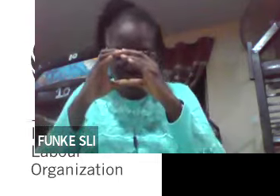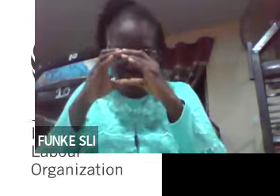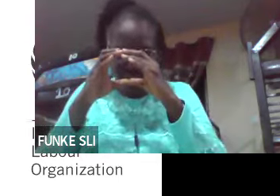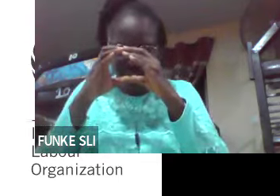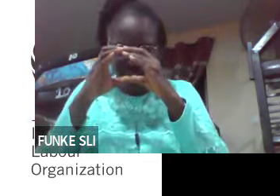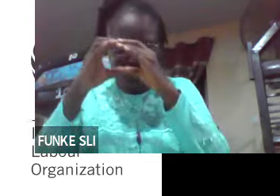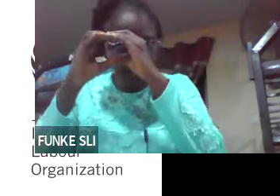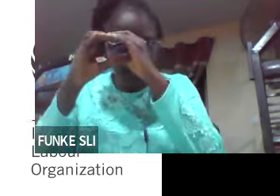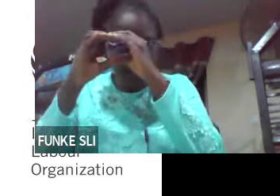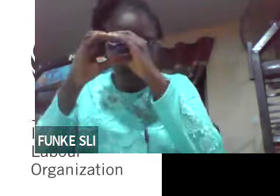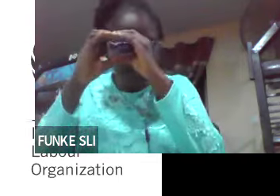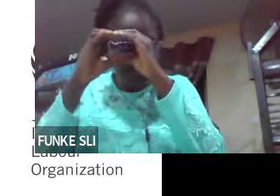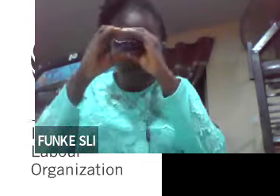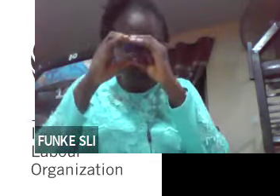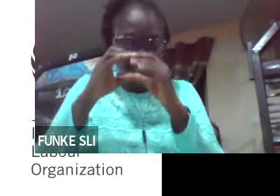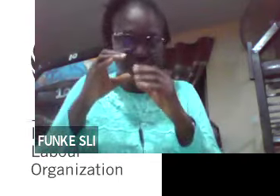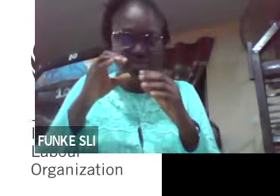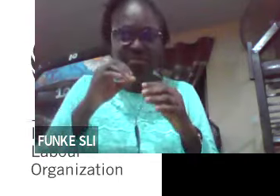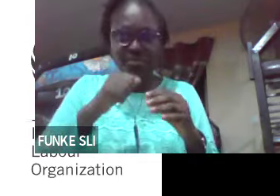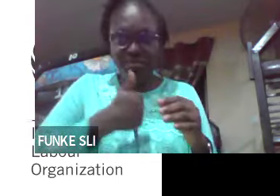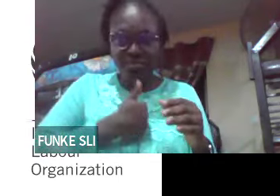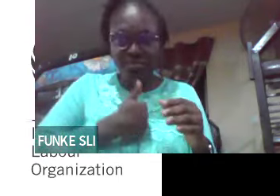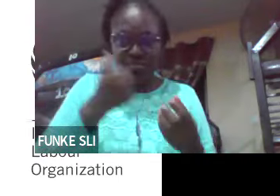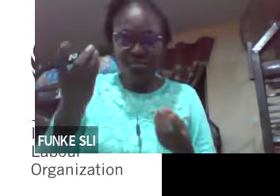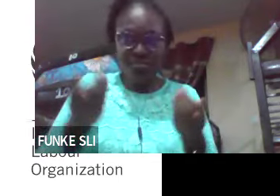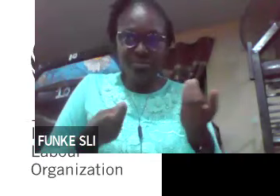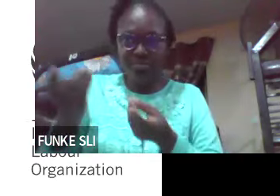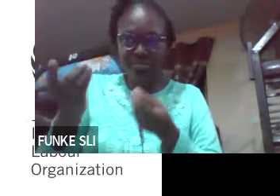Dotun Akinseinde: Today, we have self-driving cars. Dotun Akinseinde: Somebody just felt